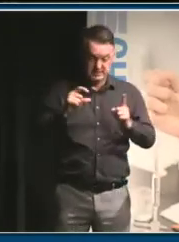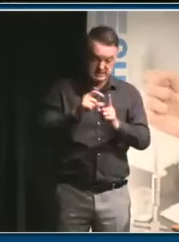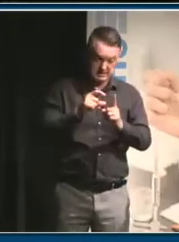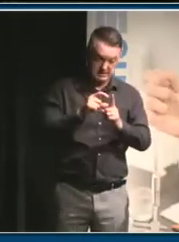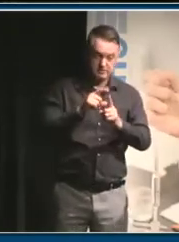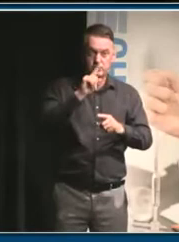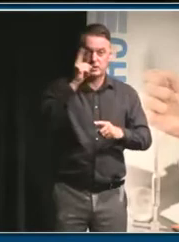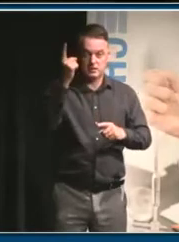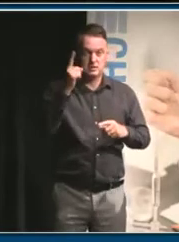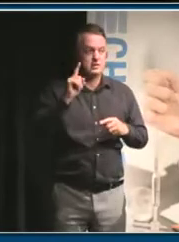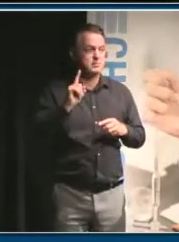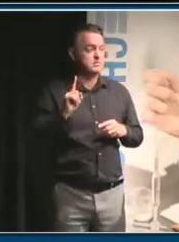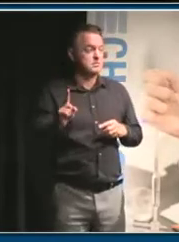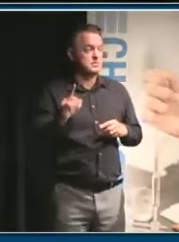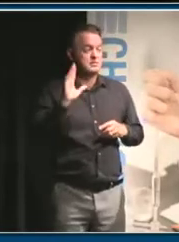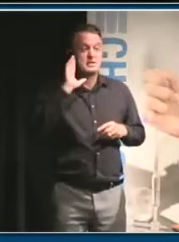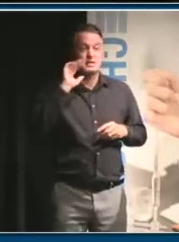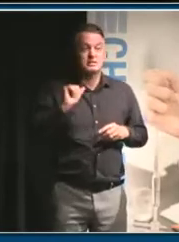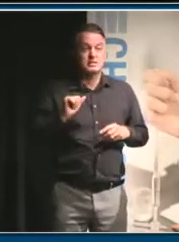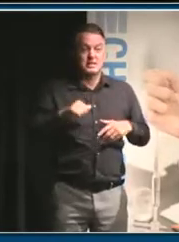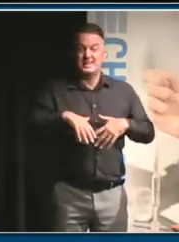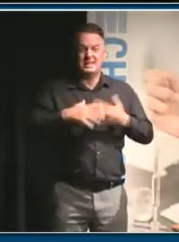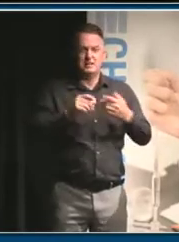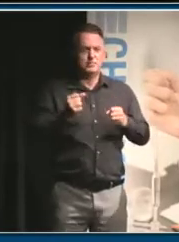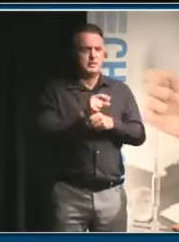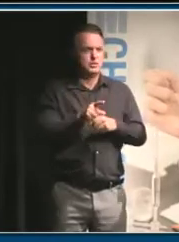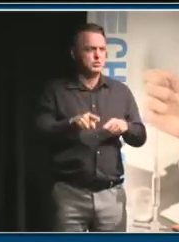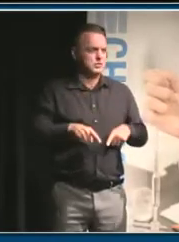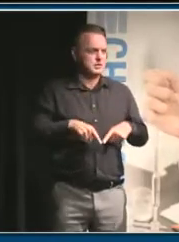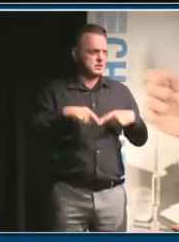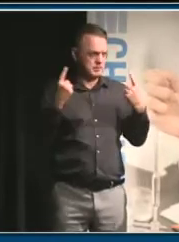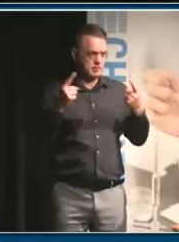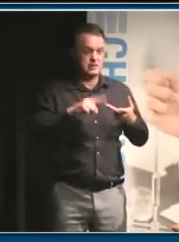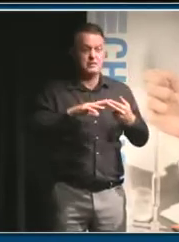…well anything that makes you different if all the scientists are reading the same